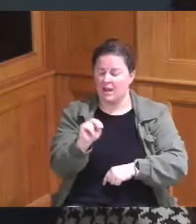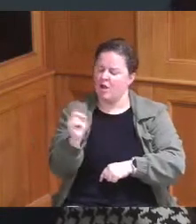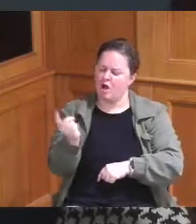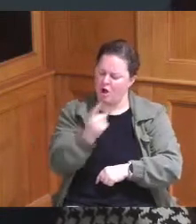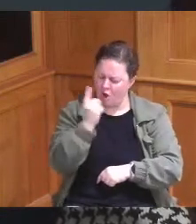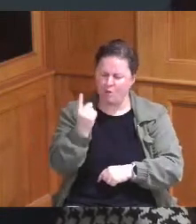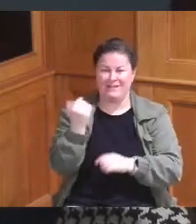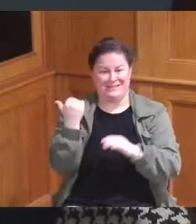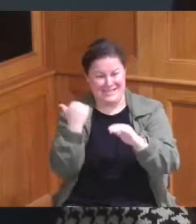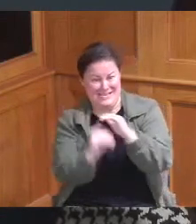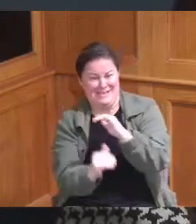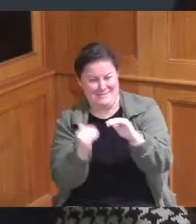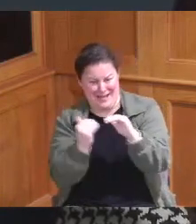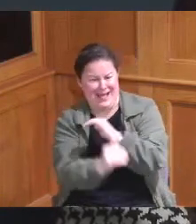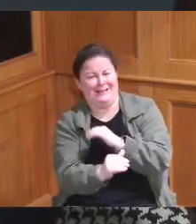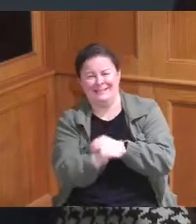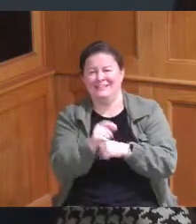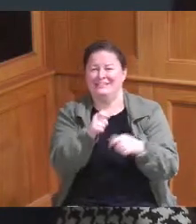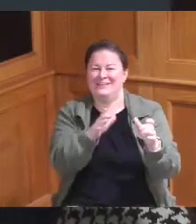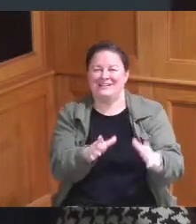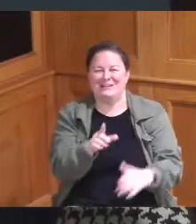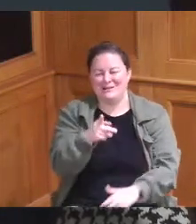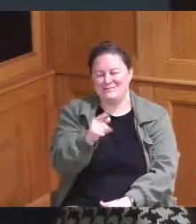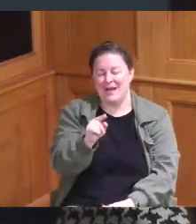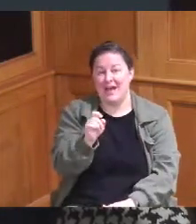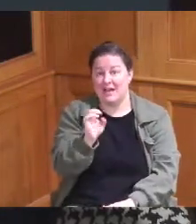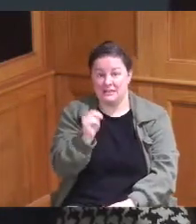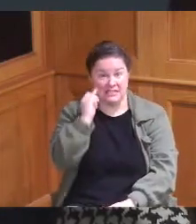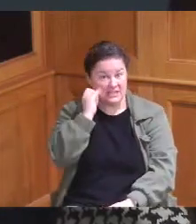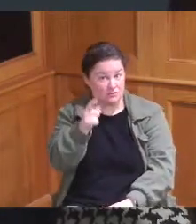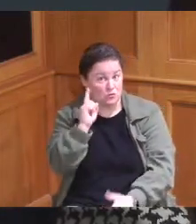the middle of the night did you know that so if you see something you think it would be good for